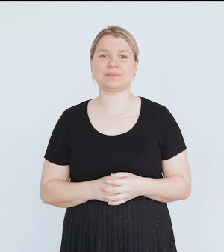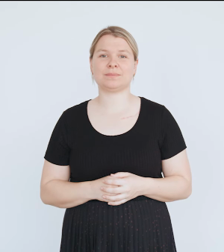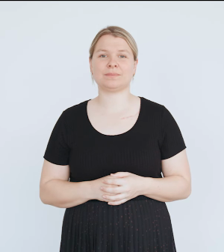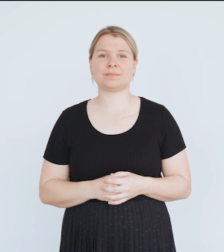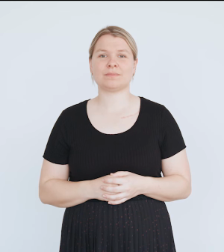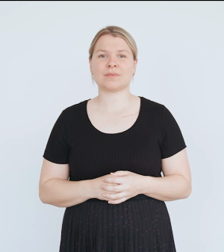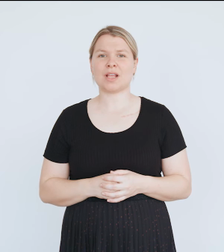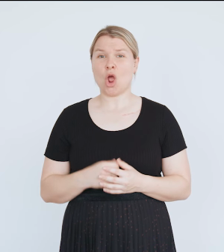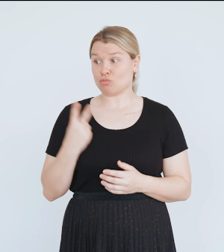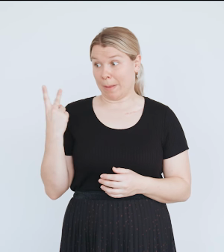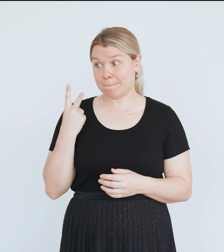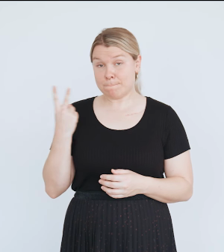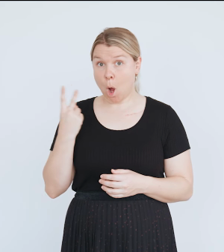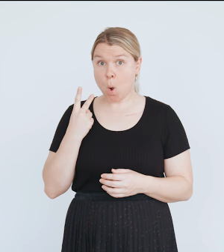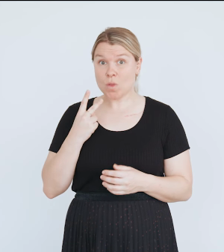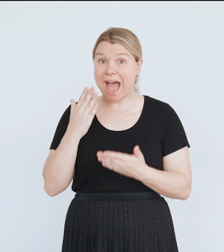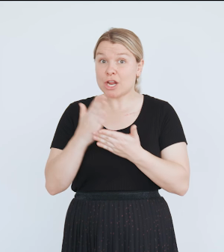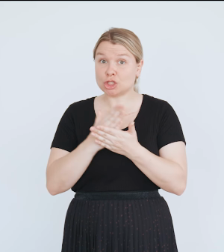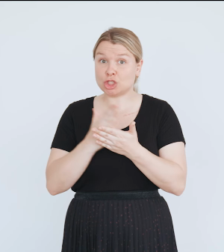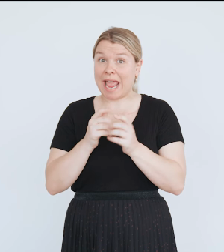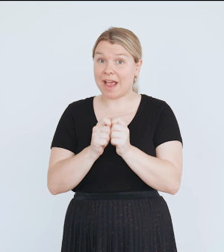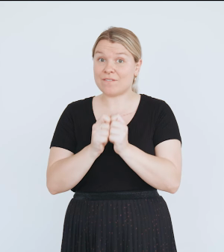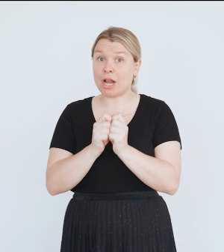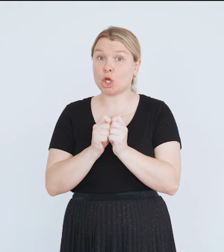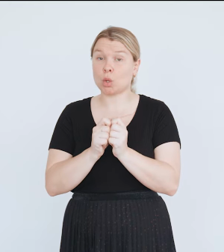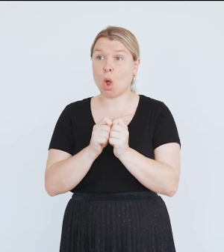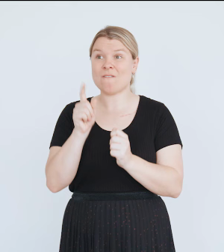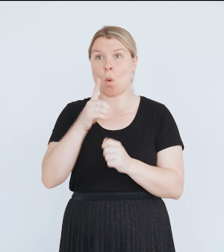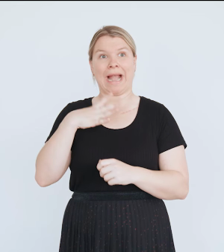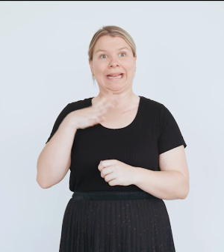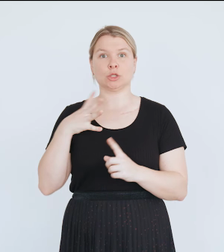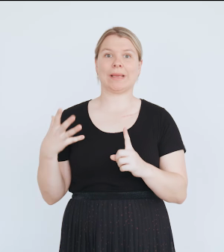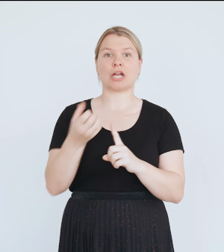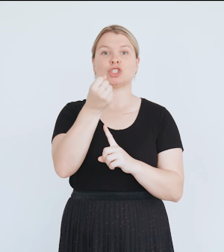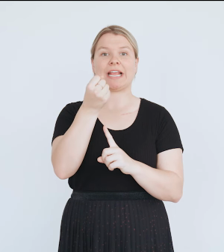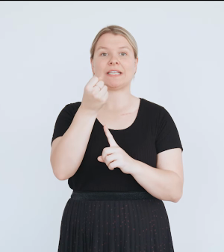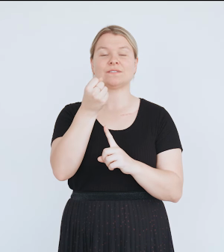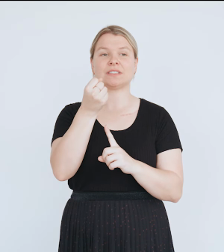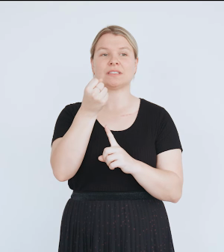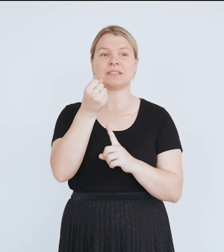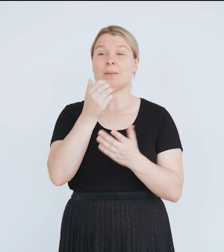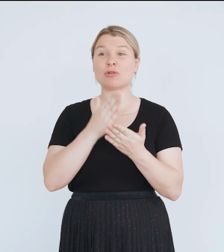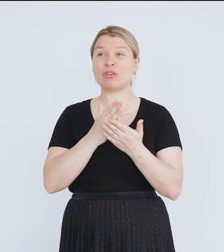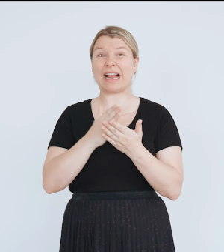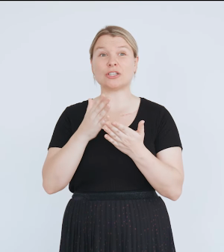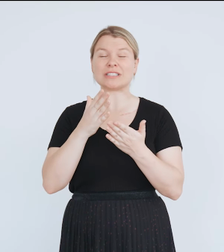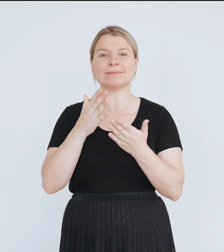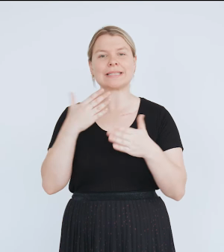Really we both had a shared value and vision of of what needs to be achieved. I think for us, it's just about getting on with business,